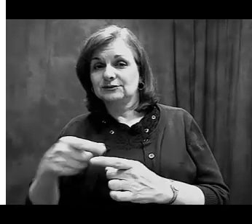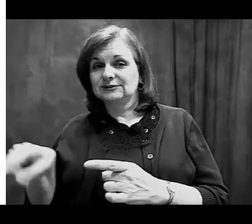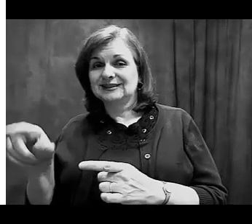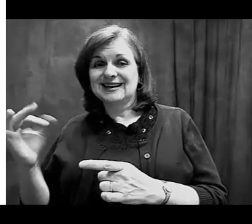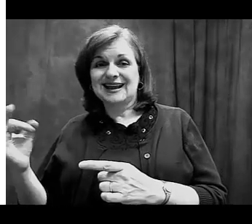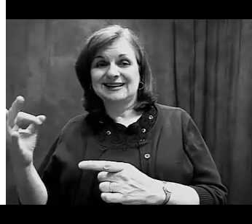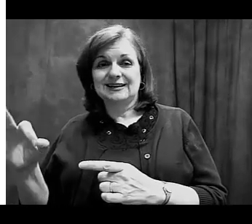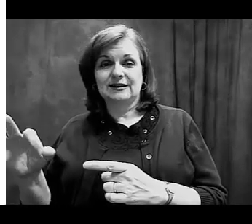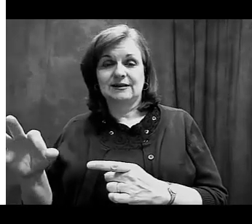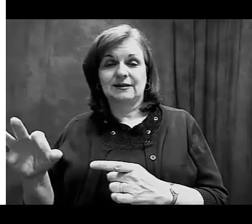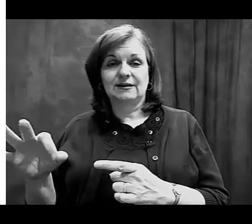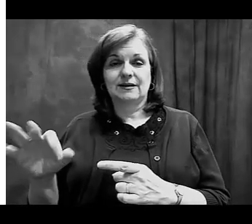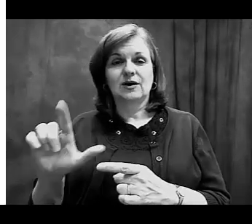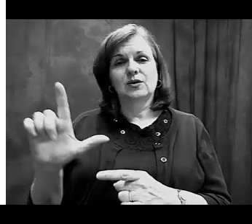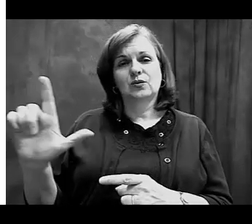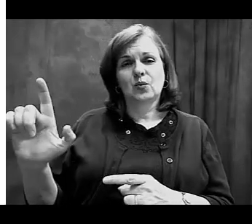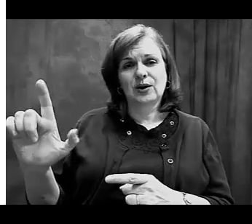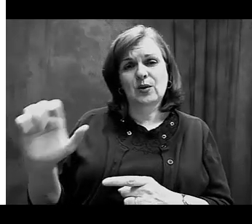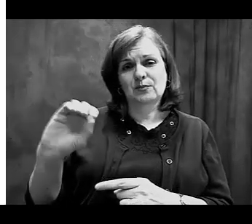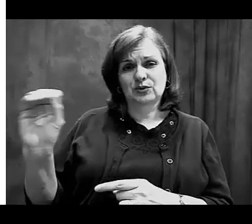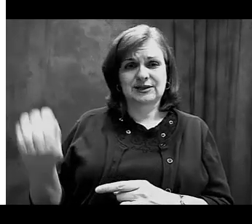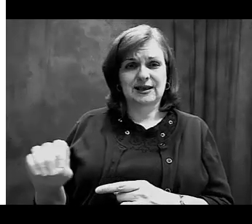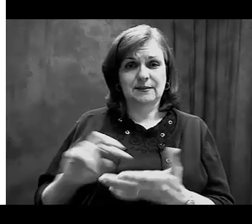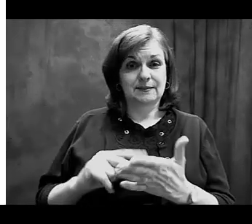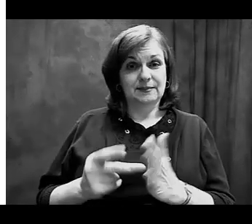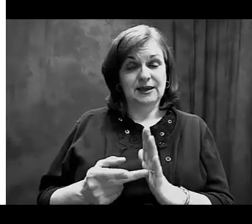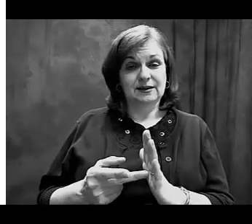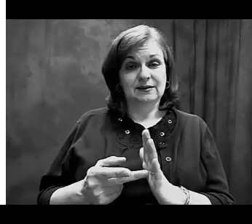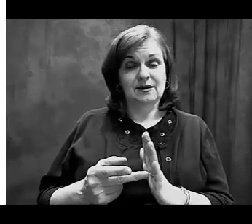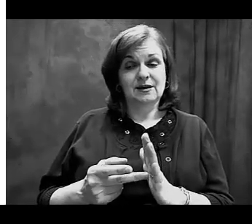12 - 19 year olds we have 21%